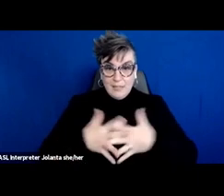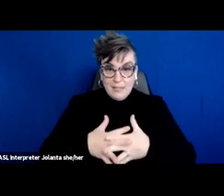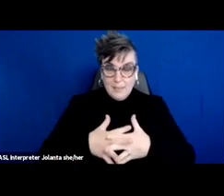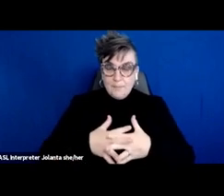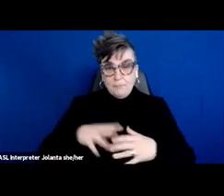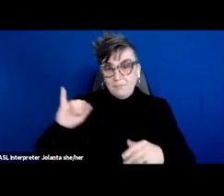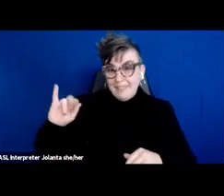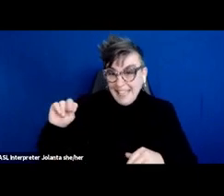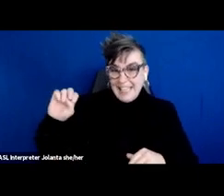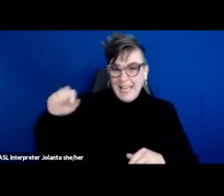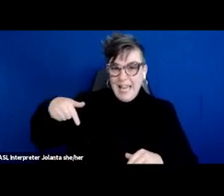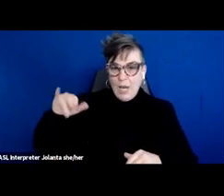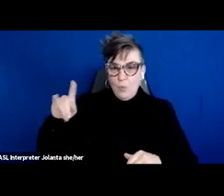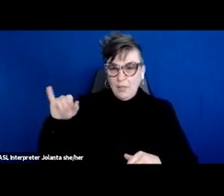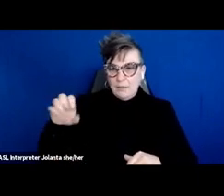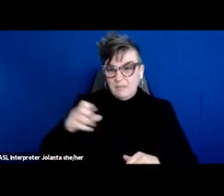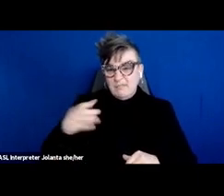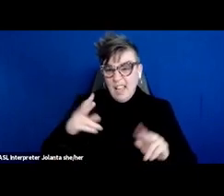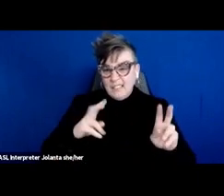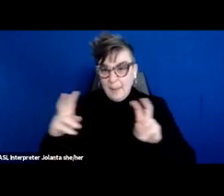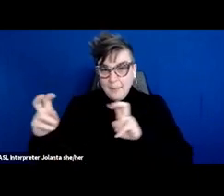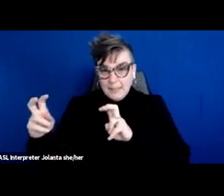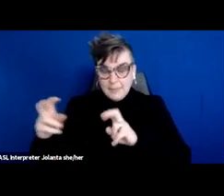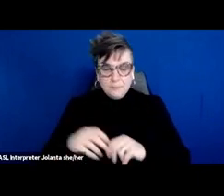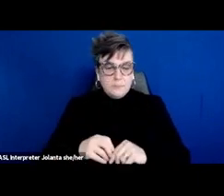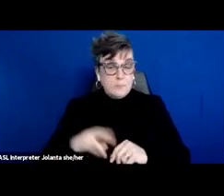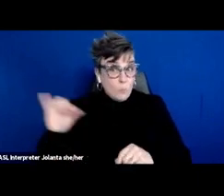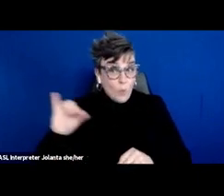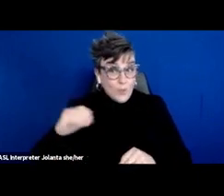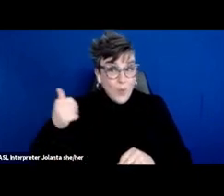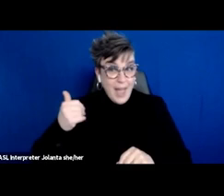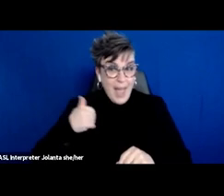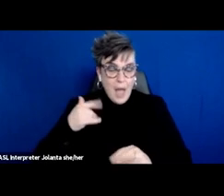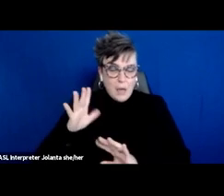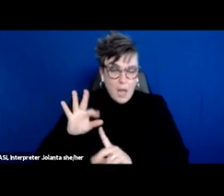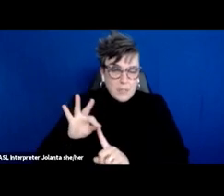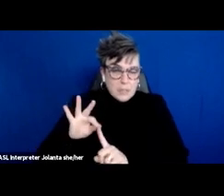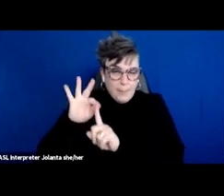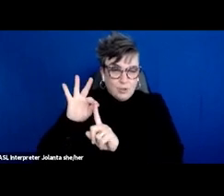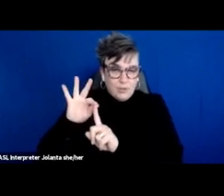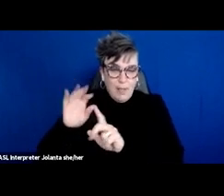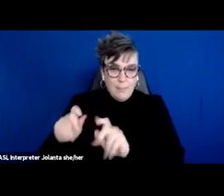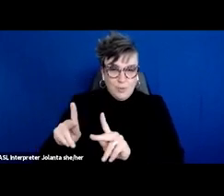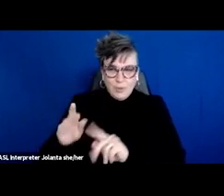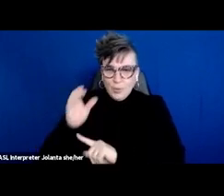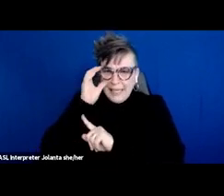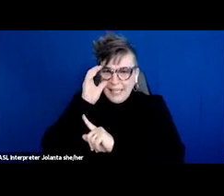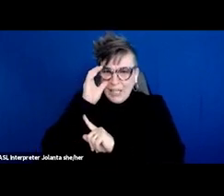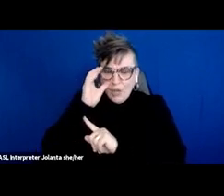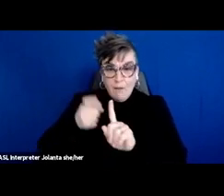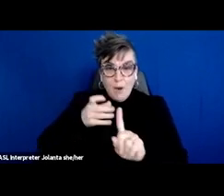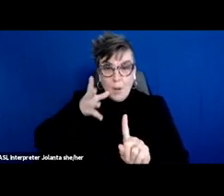and topics. We also had the exceptional opportunity to hear directly from women with disabilities